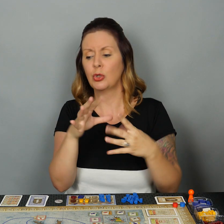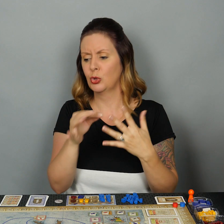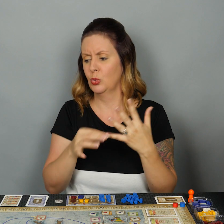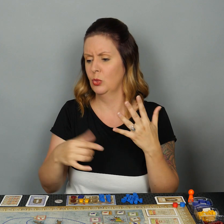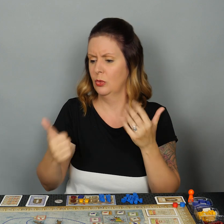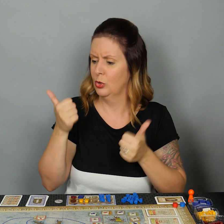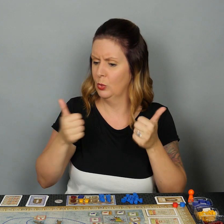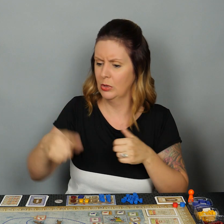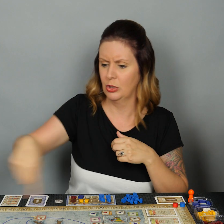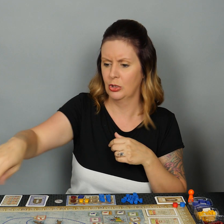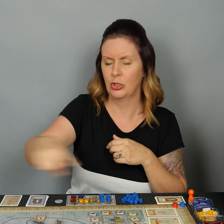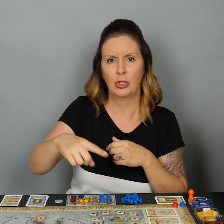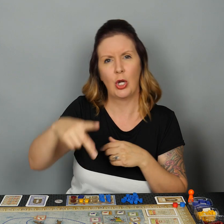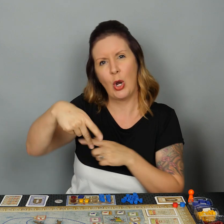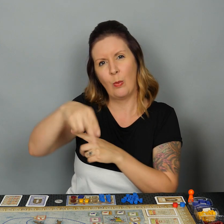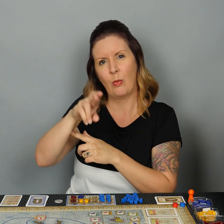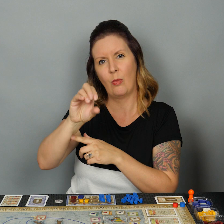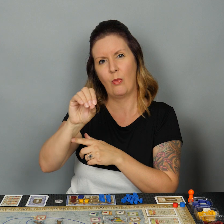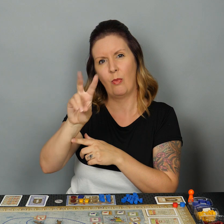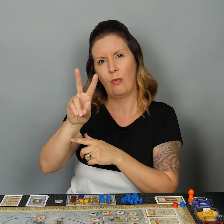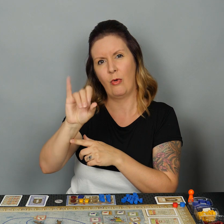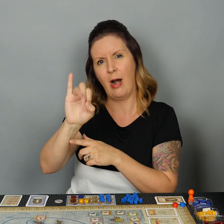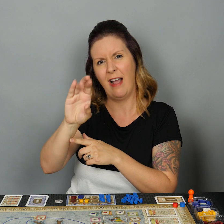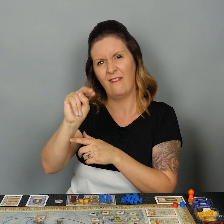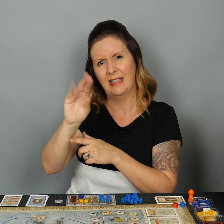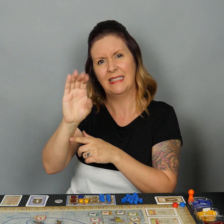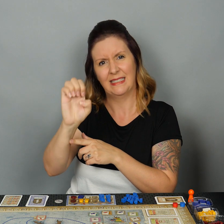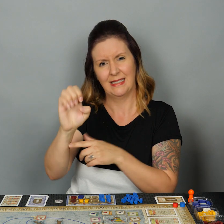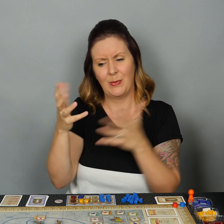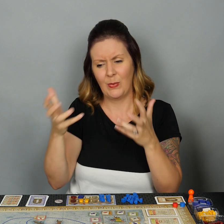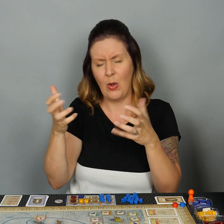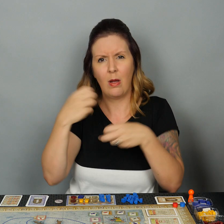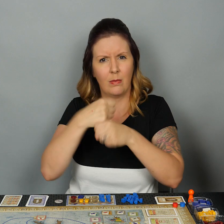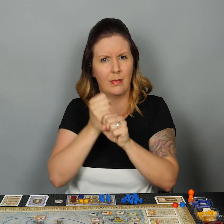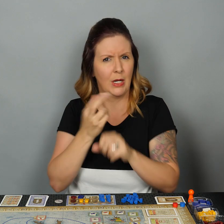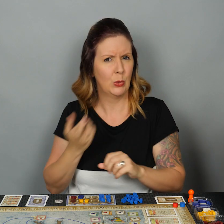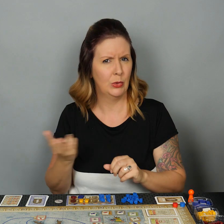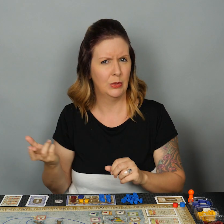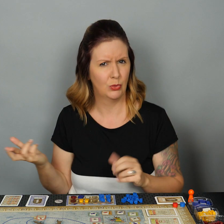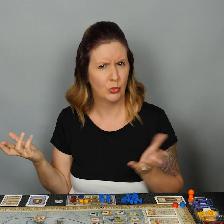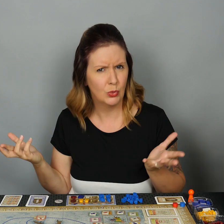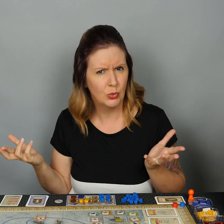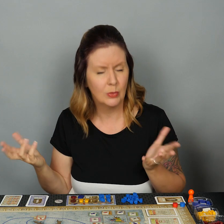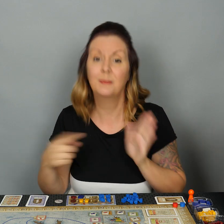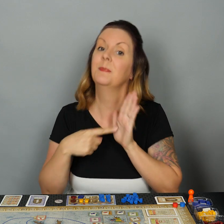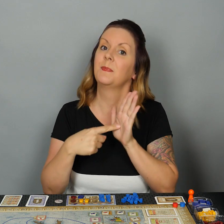You can choose which area, or province, you want to produce goods.